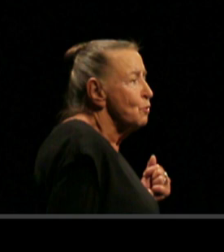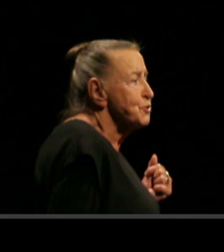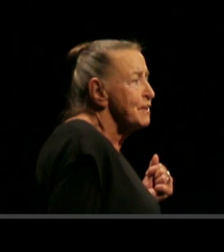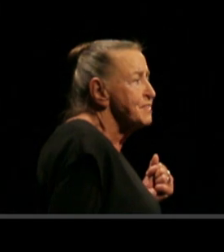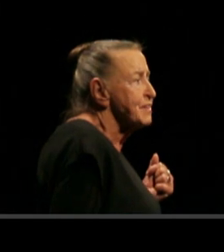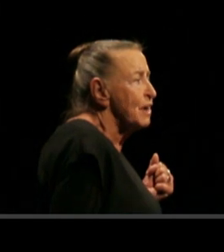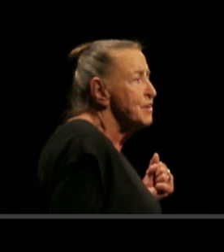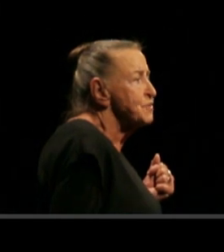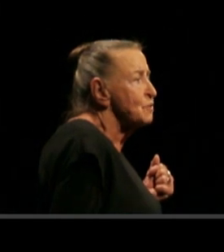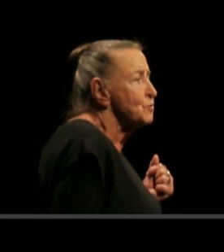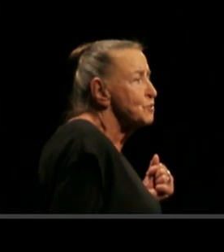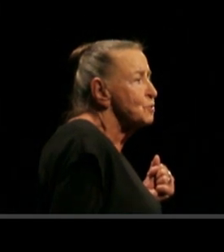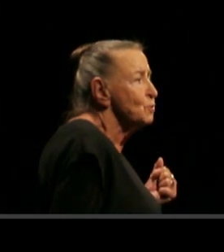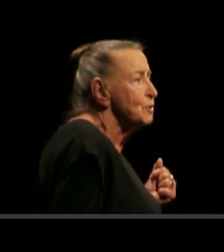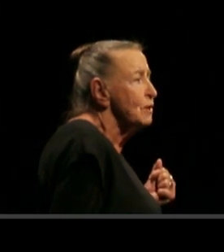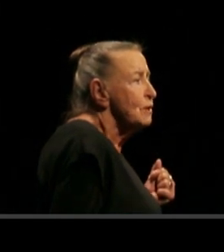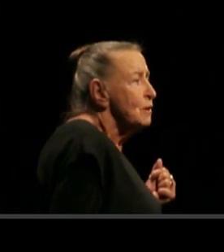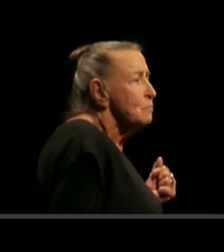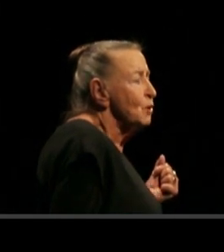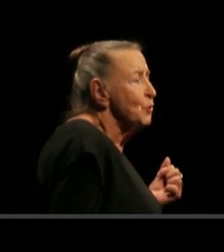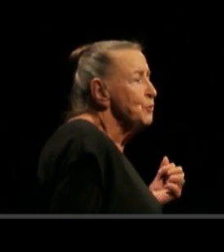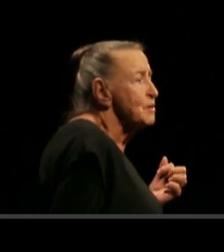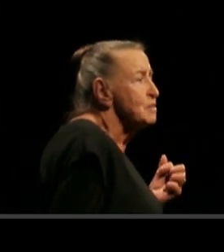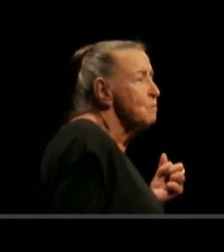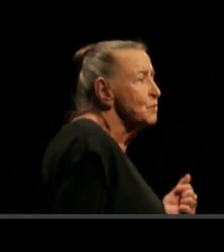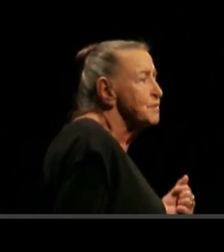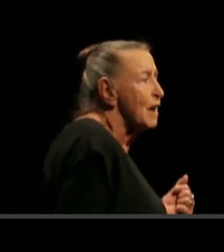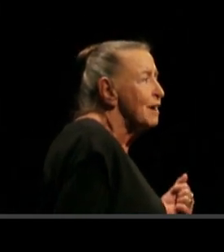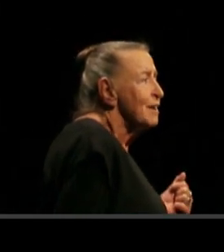that treacherous note, disturbs the melody.